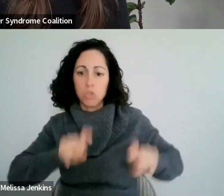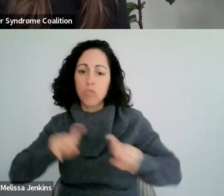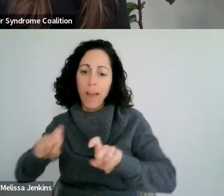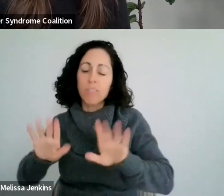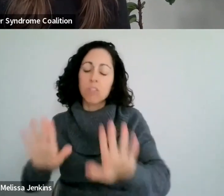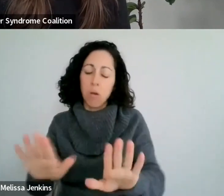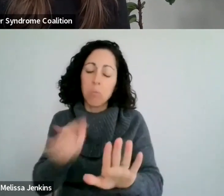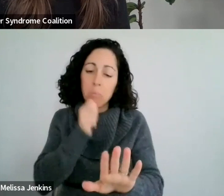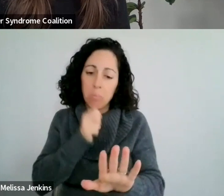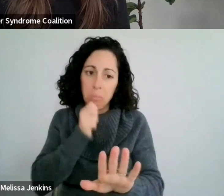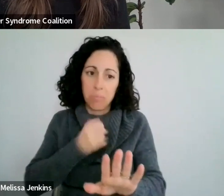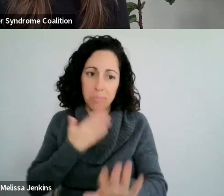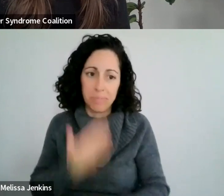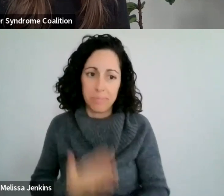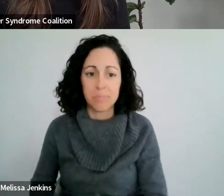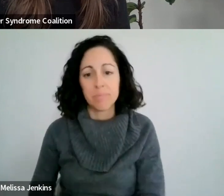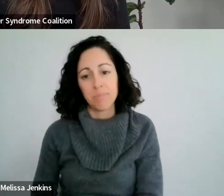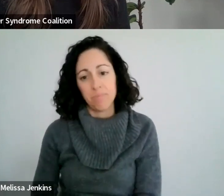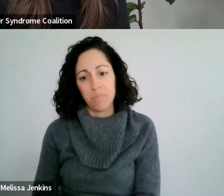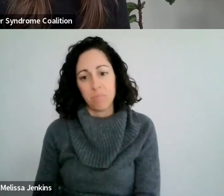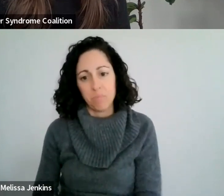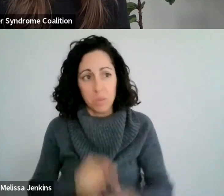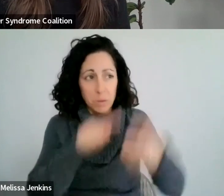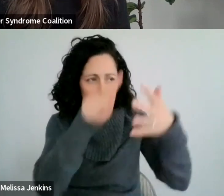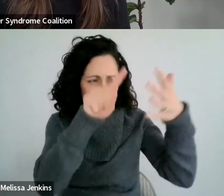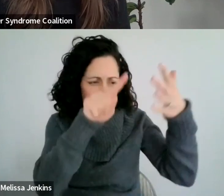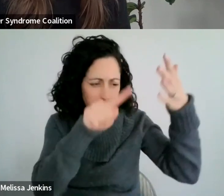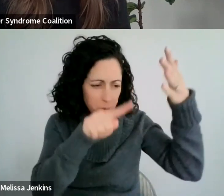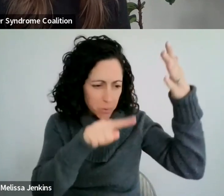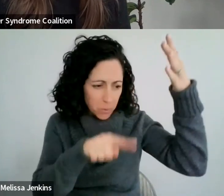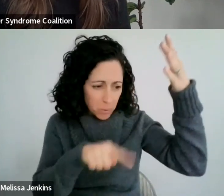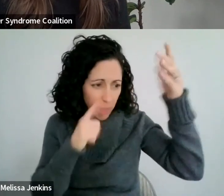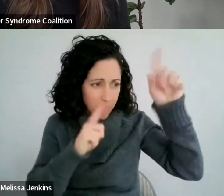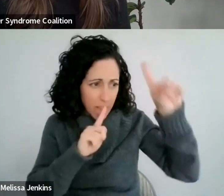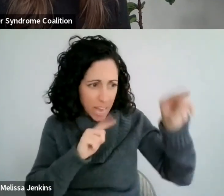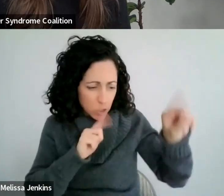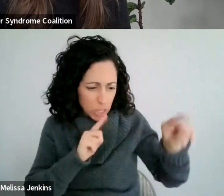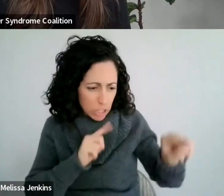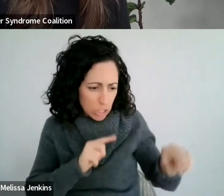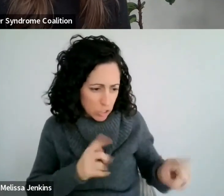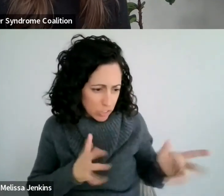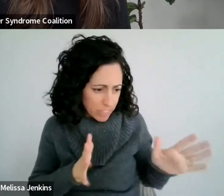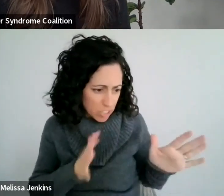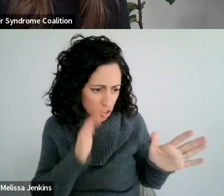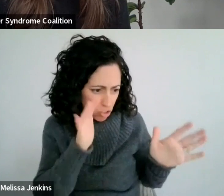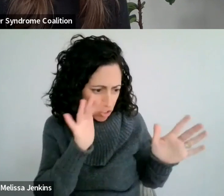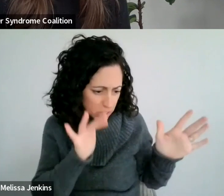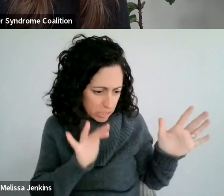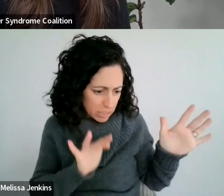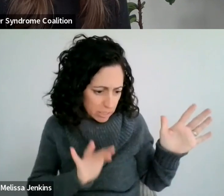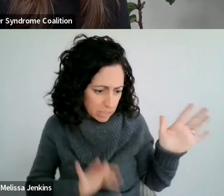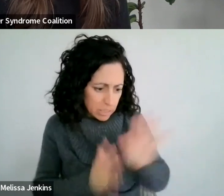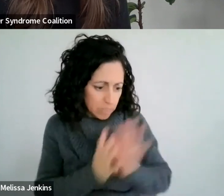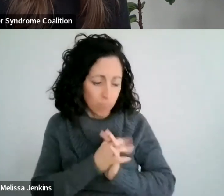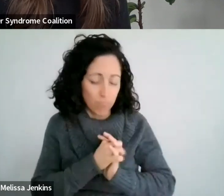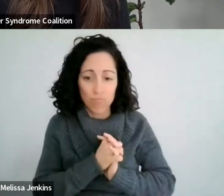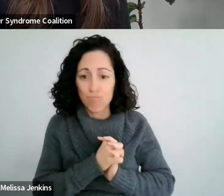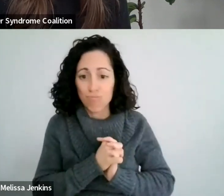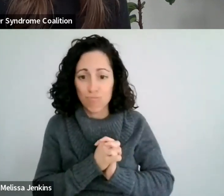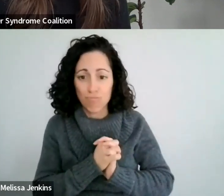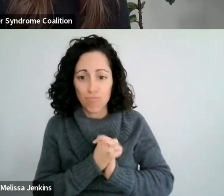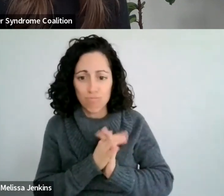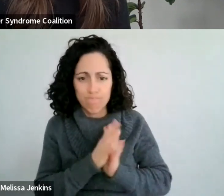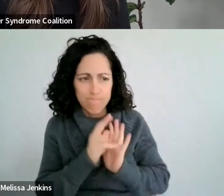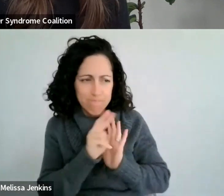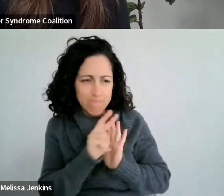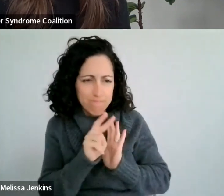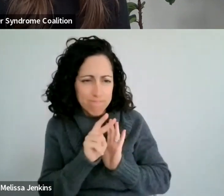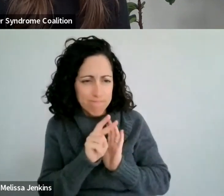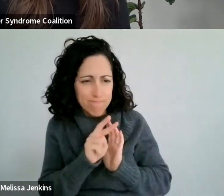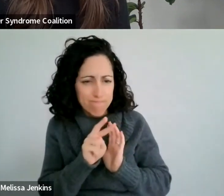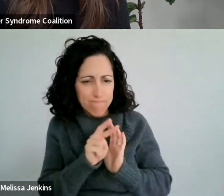I think we've answered a lot of these.